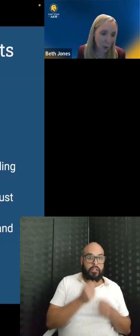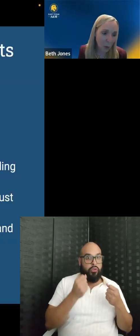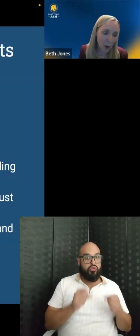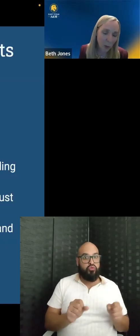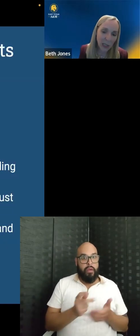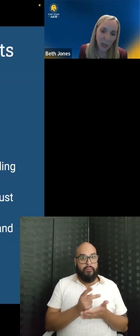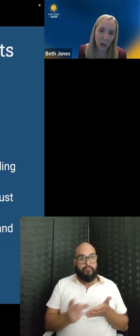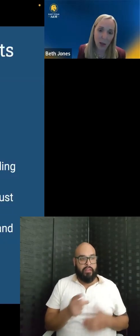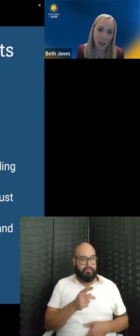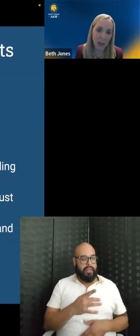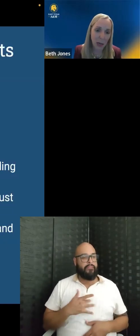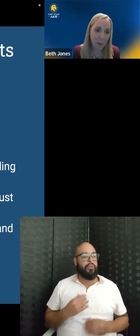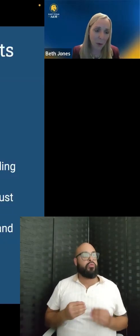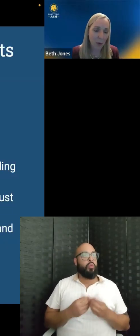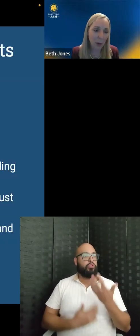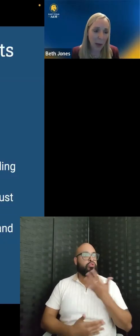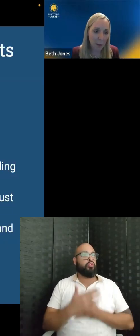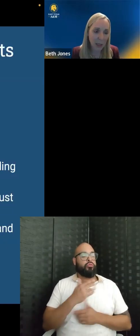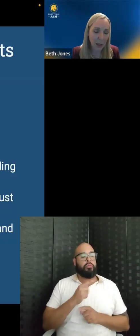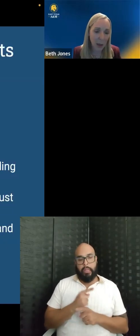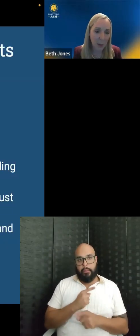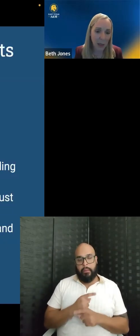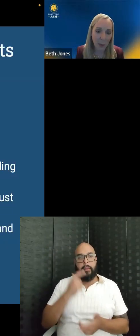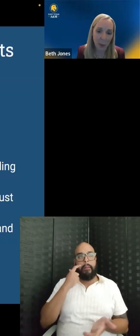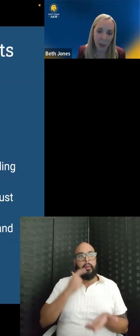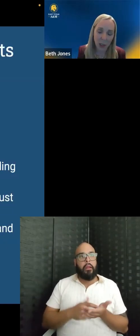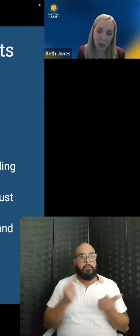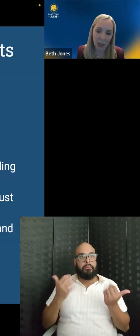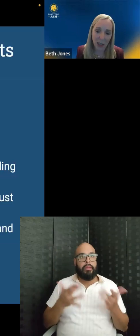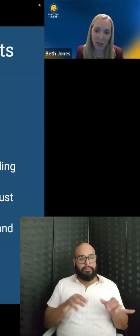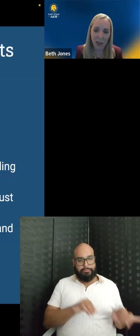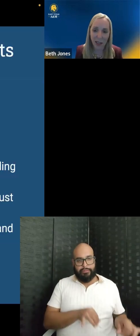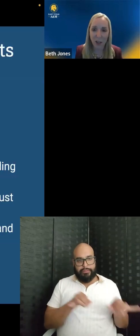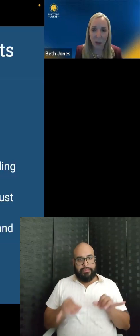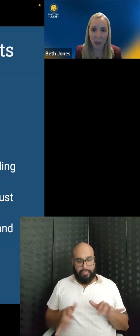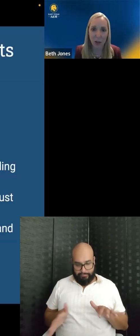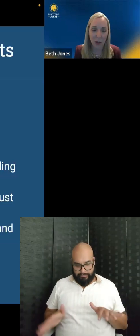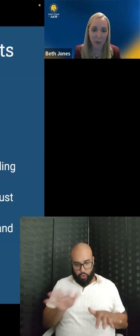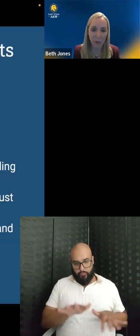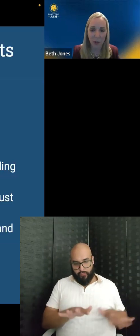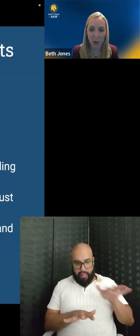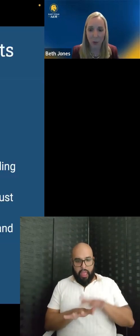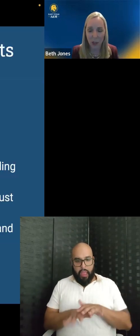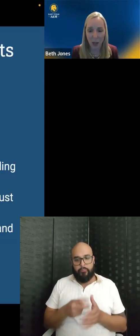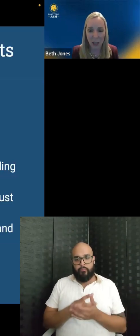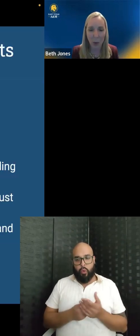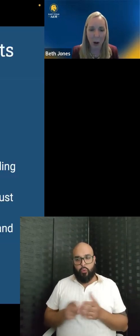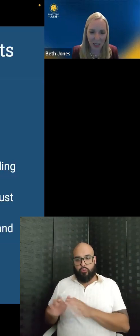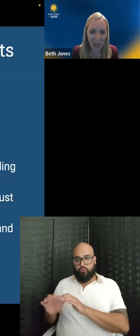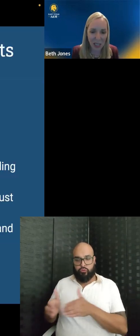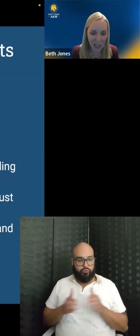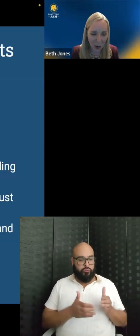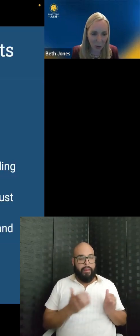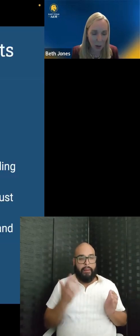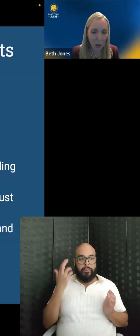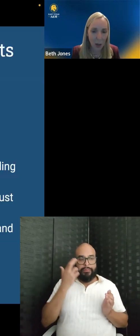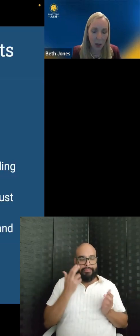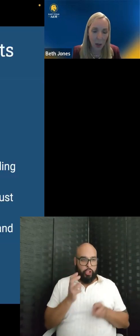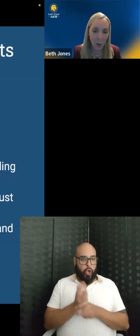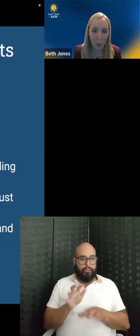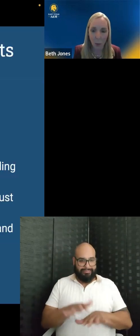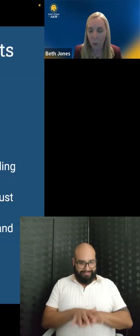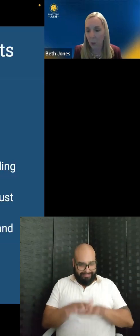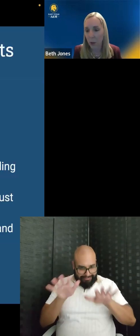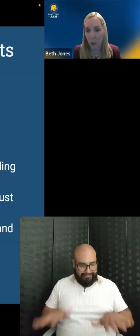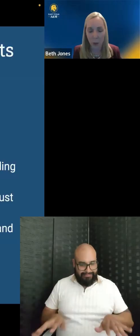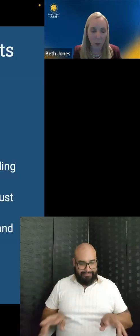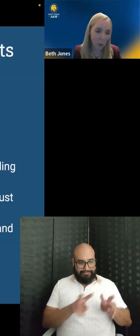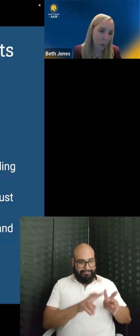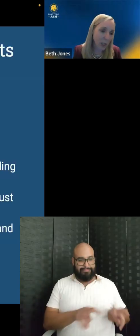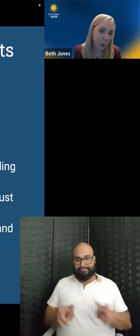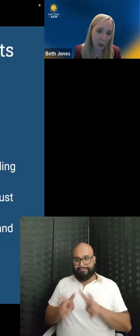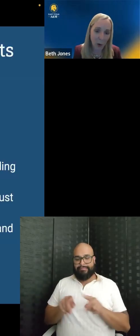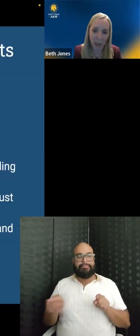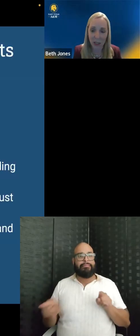So we see a lot of the same overlaps in the population and that contributes to the reason why it's so hard to tease out, you know, what's going on.